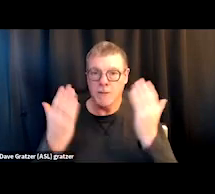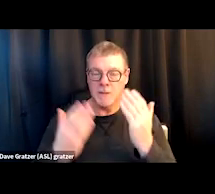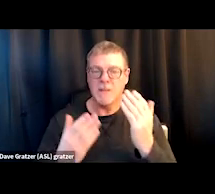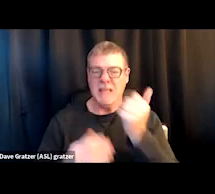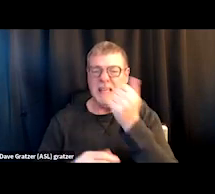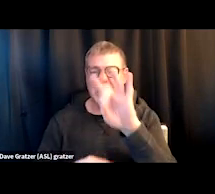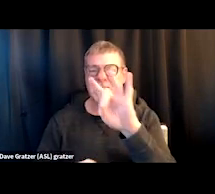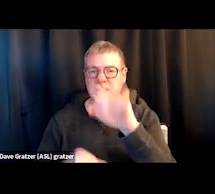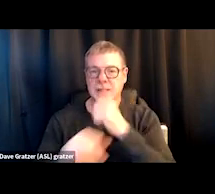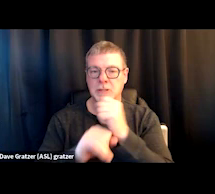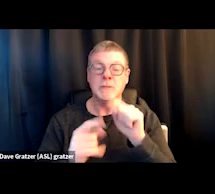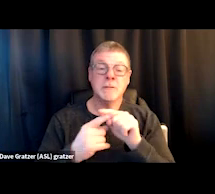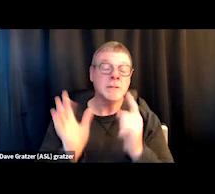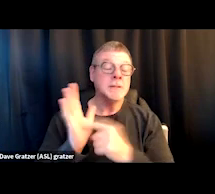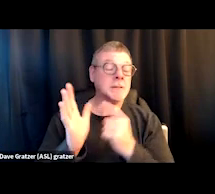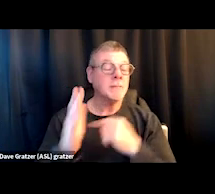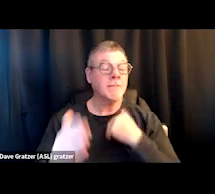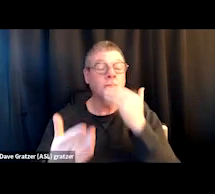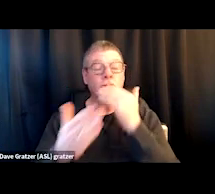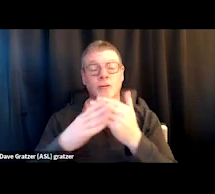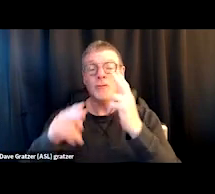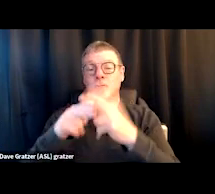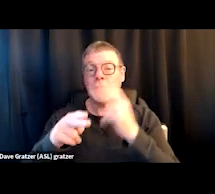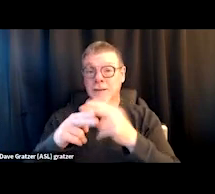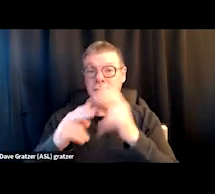sometimes they had a great reputation for being a coalition,